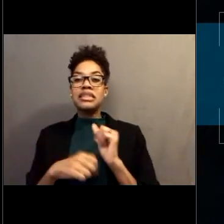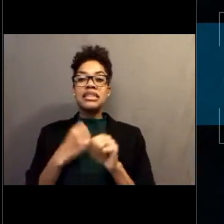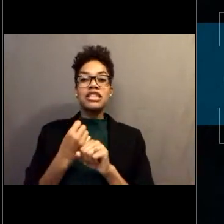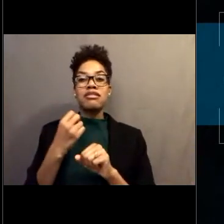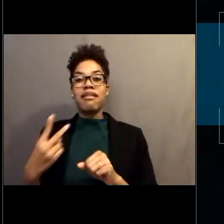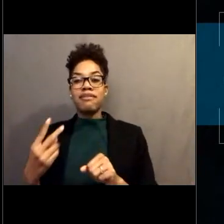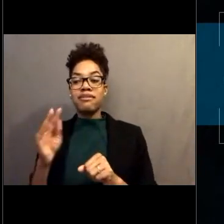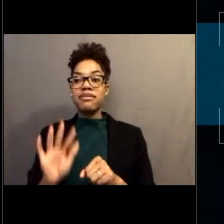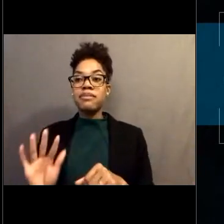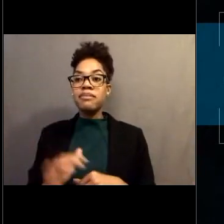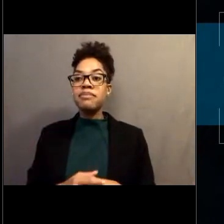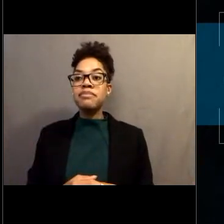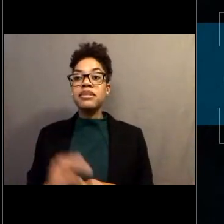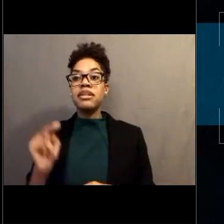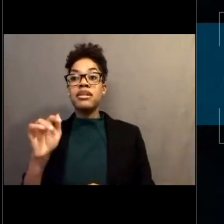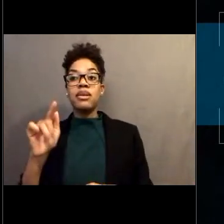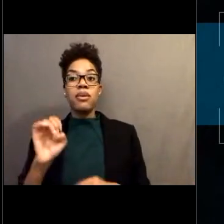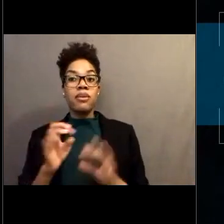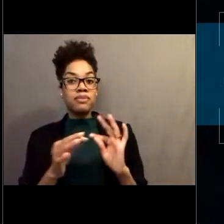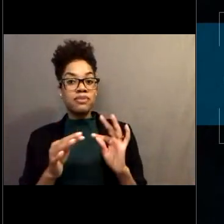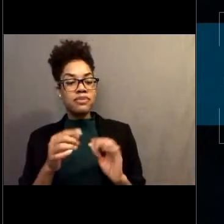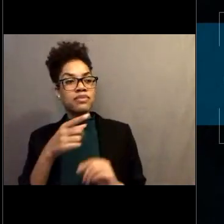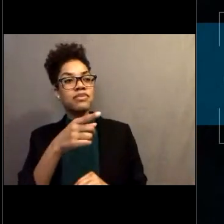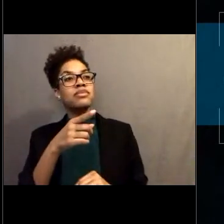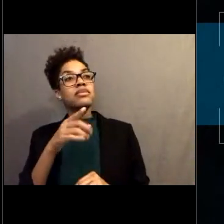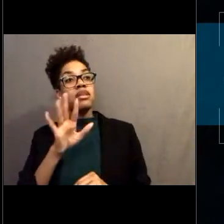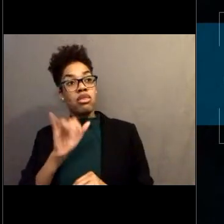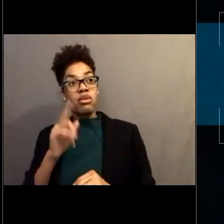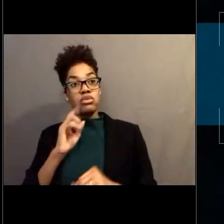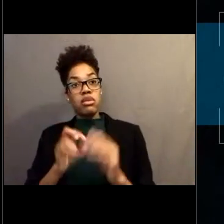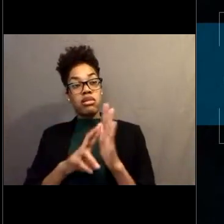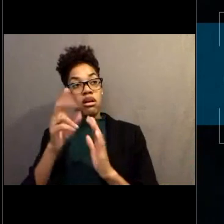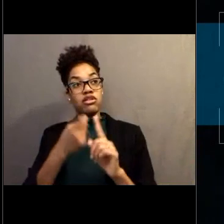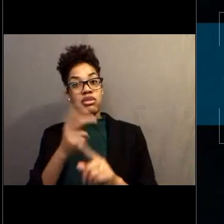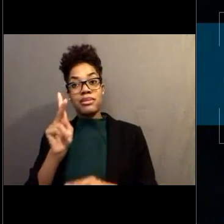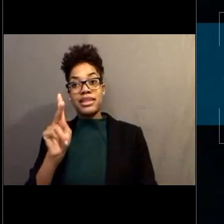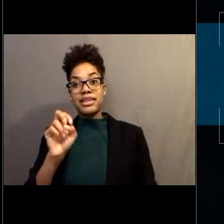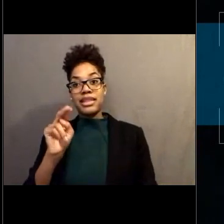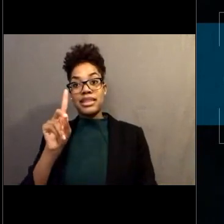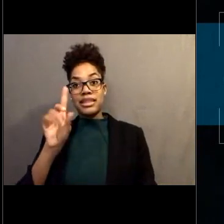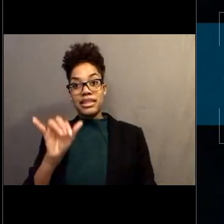And so GOES will launch from the Kennedy Space Center in Florida and-- Correct.